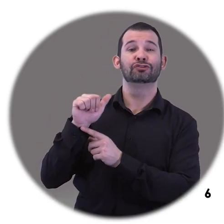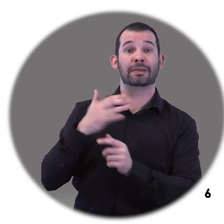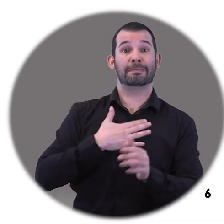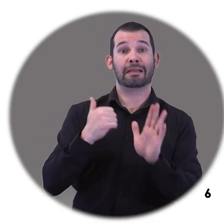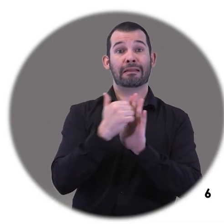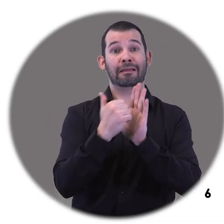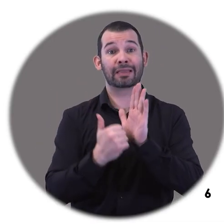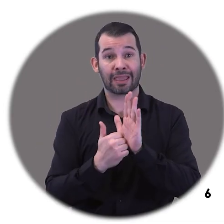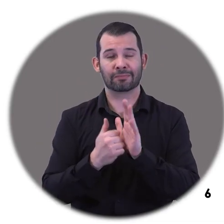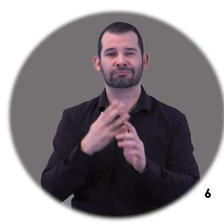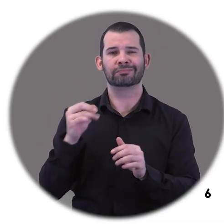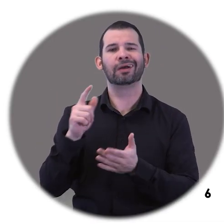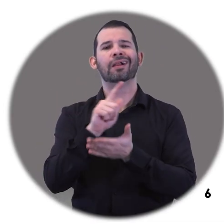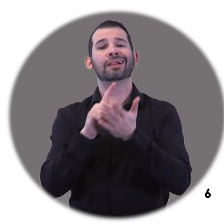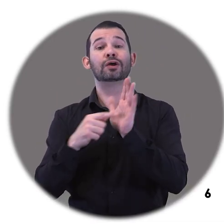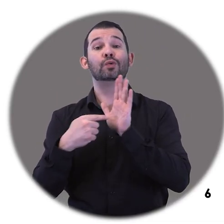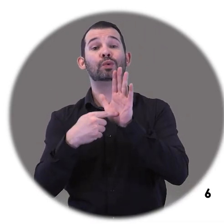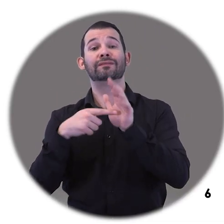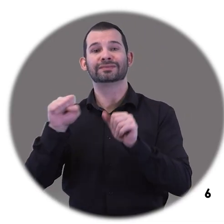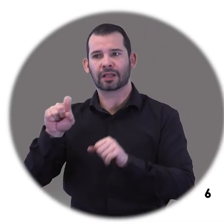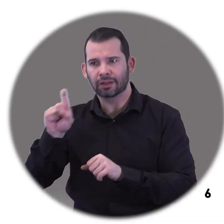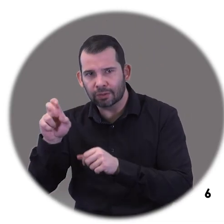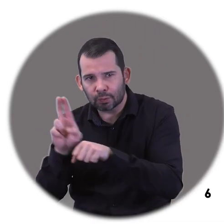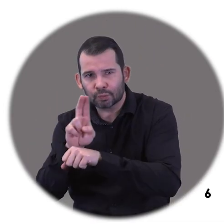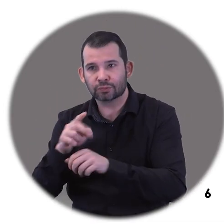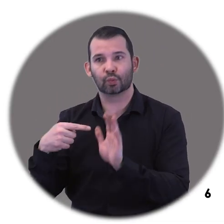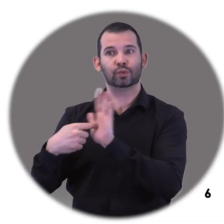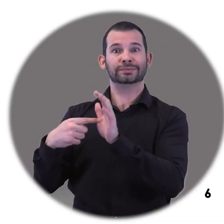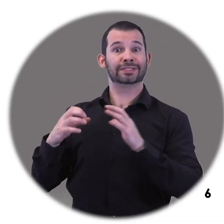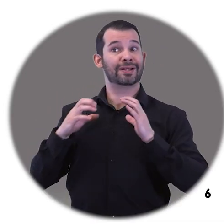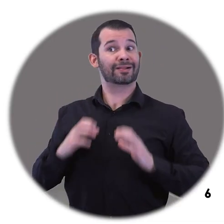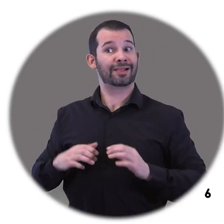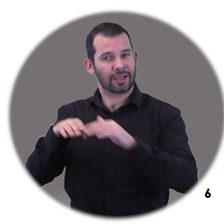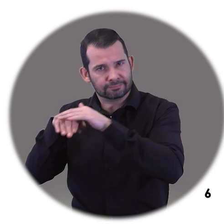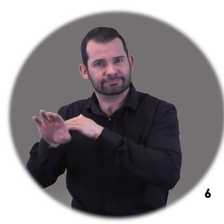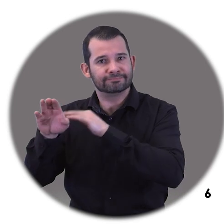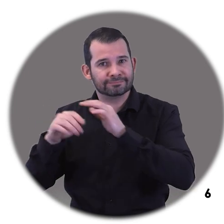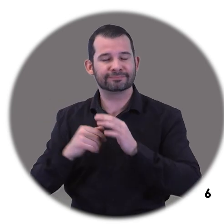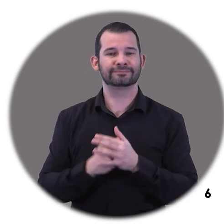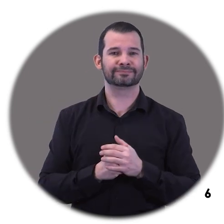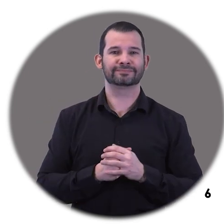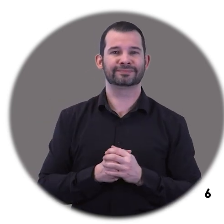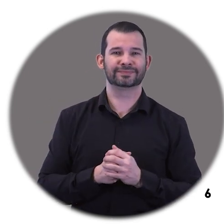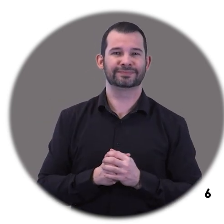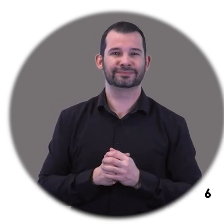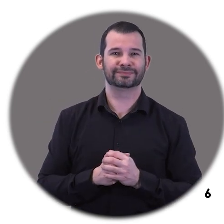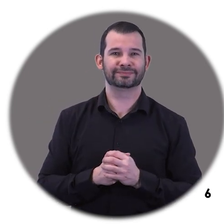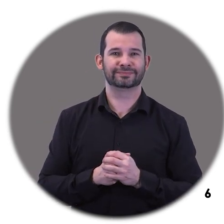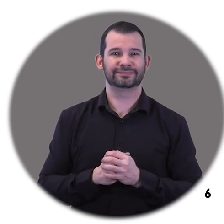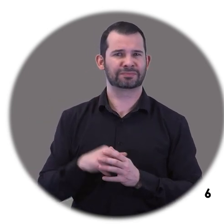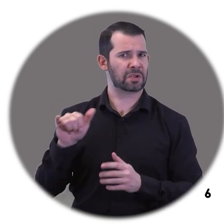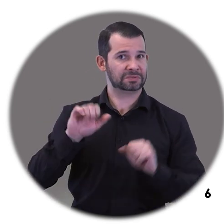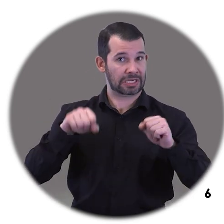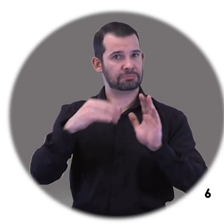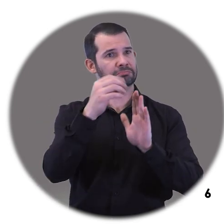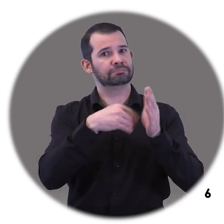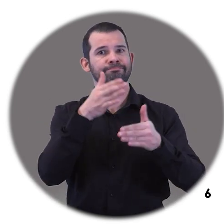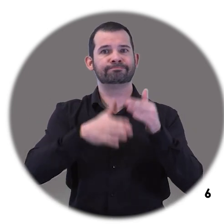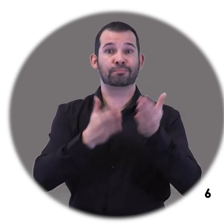and legal representatives can use Represent a Client. You can also complete Part A over the phone